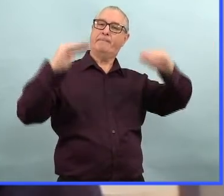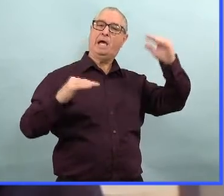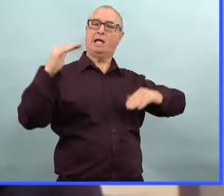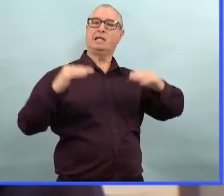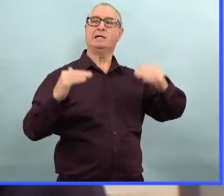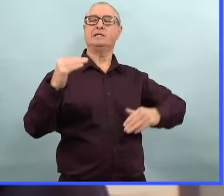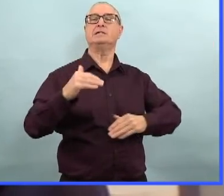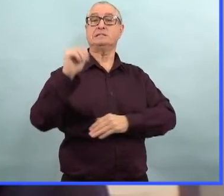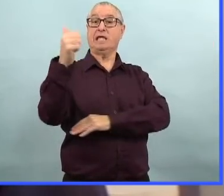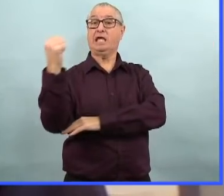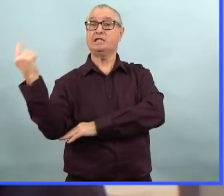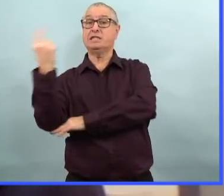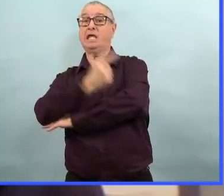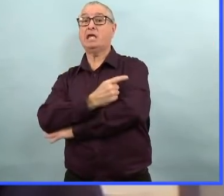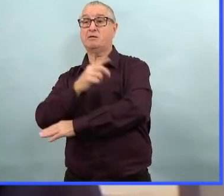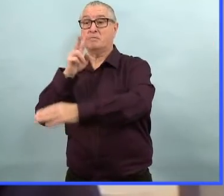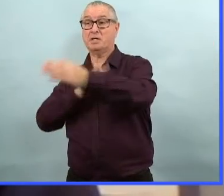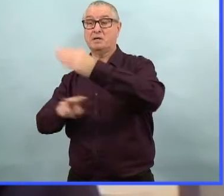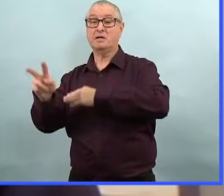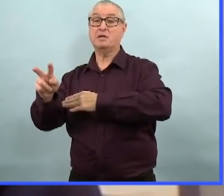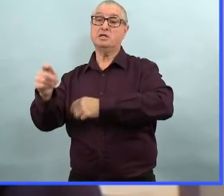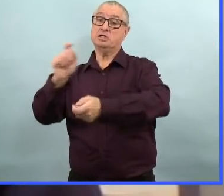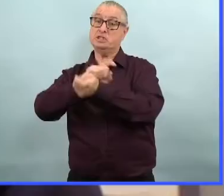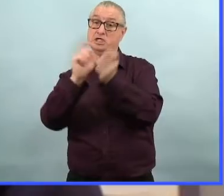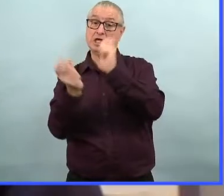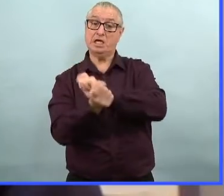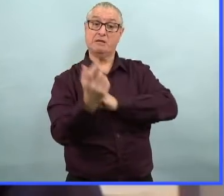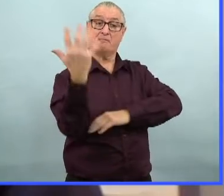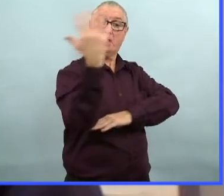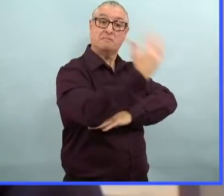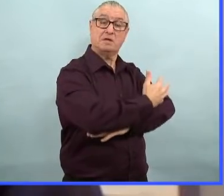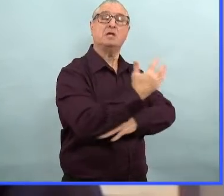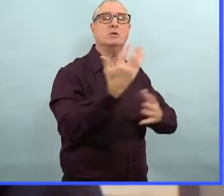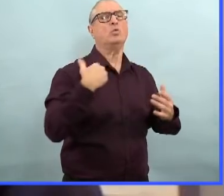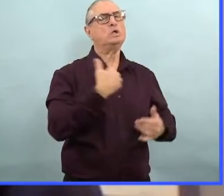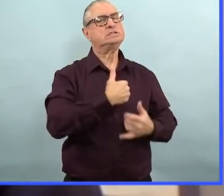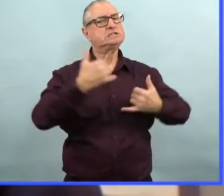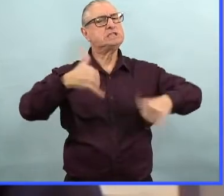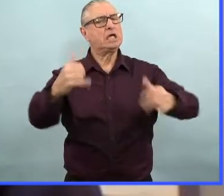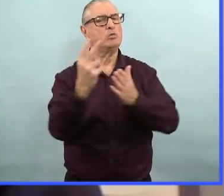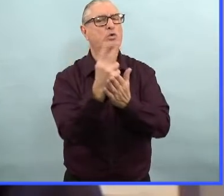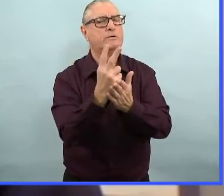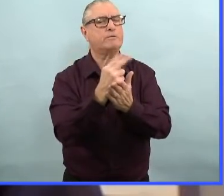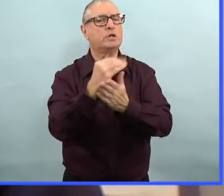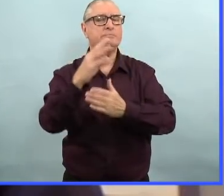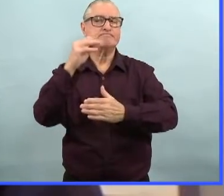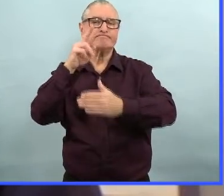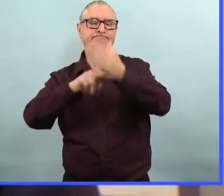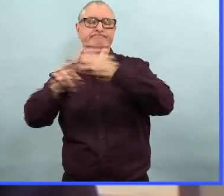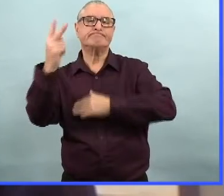thank you i'm also wondering about bringing health care workers early out of isolation